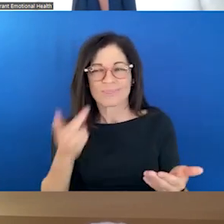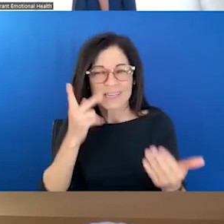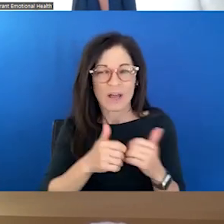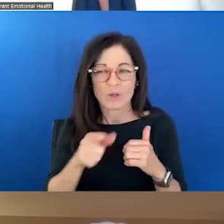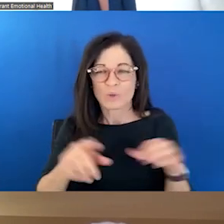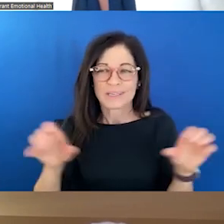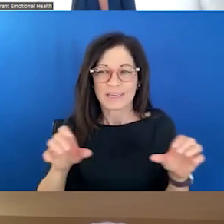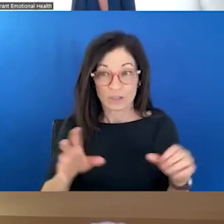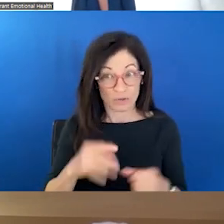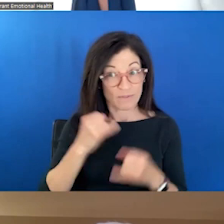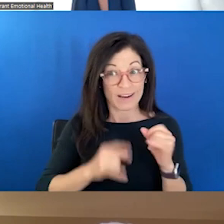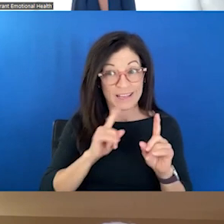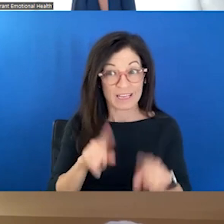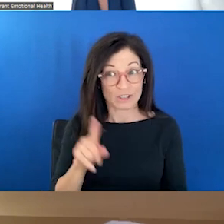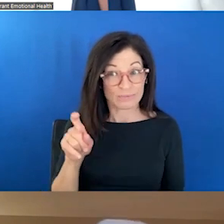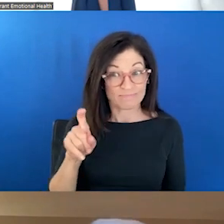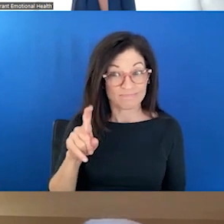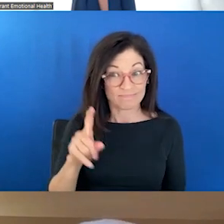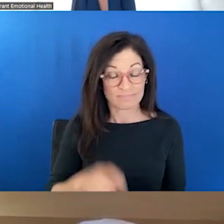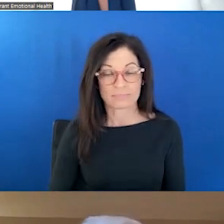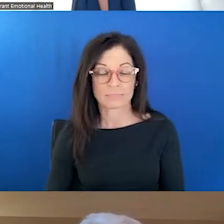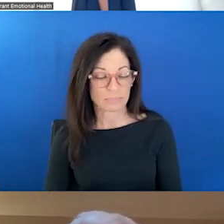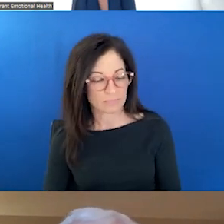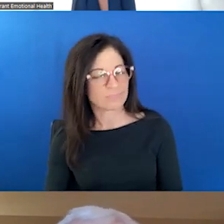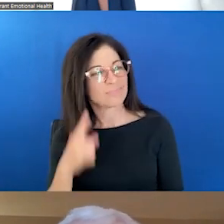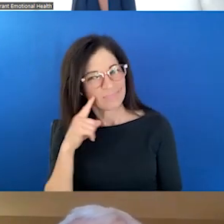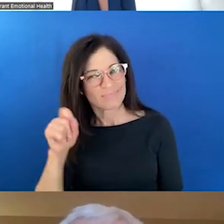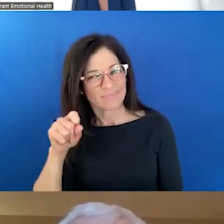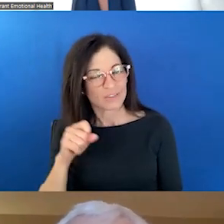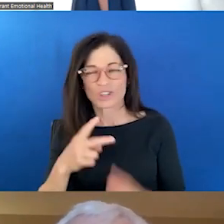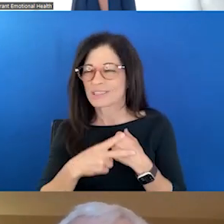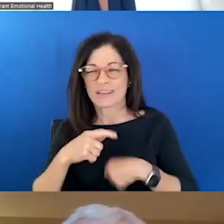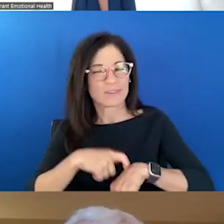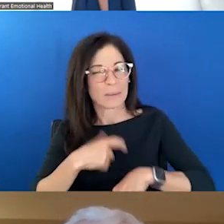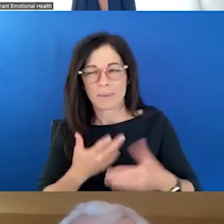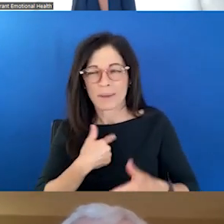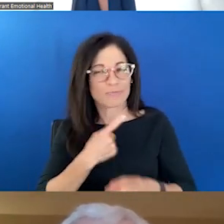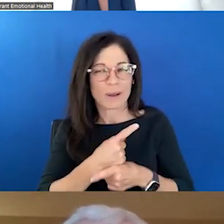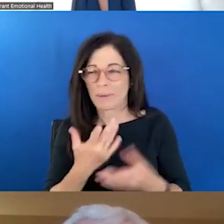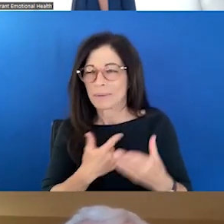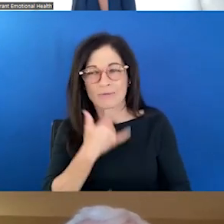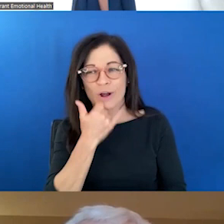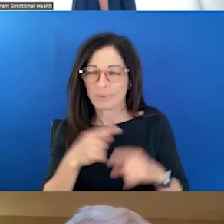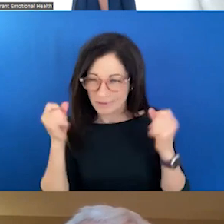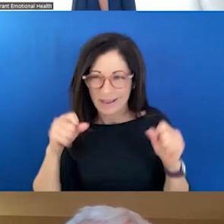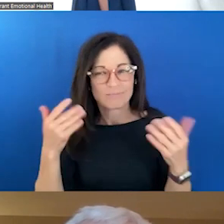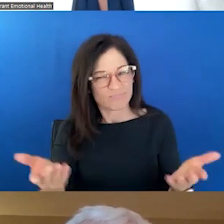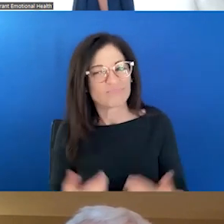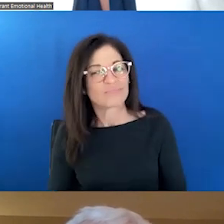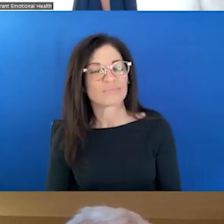IS THIS YOUR FINAL ANSWER? I THINK IT IS. I MIGHT BE RIGHT OR WRONG, BUT YES.